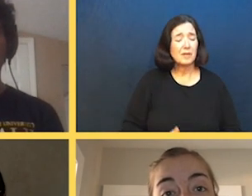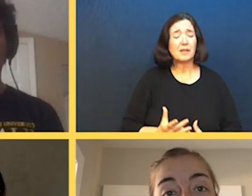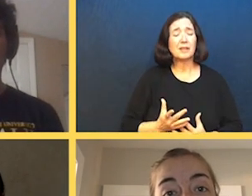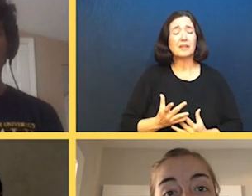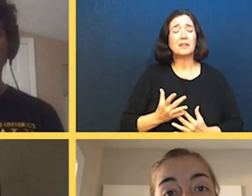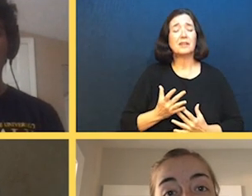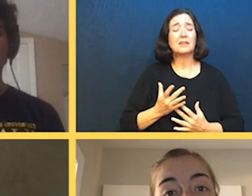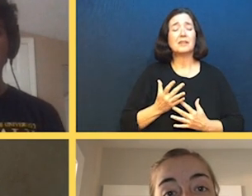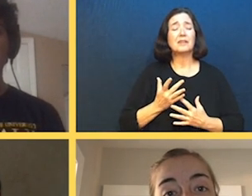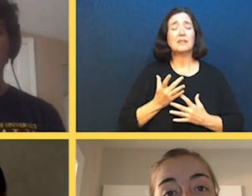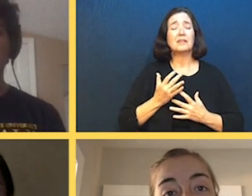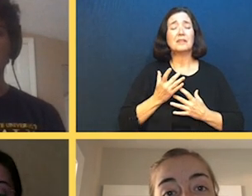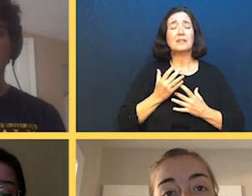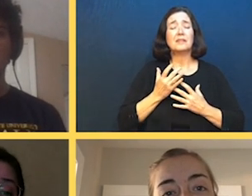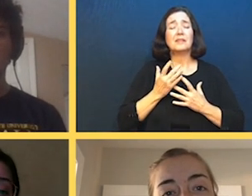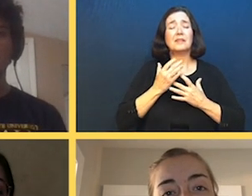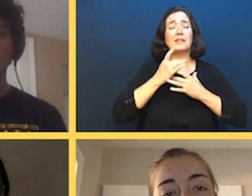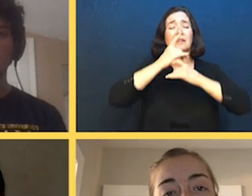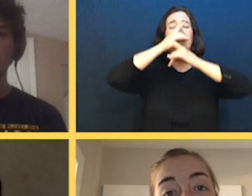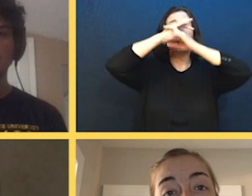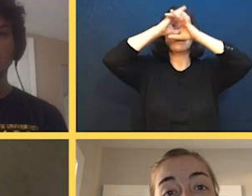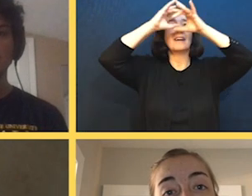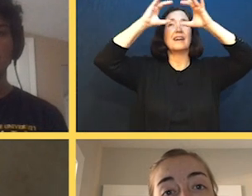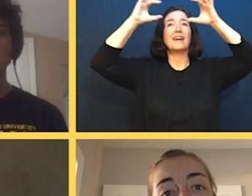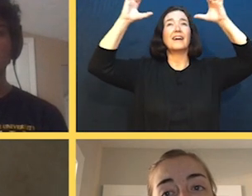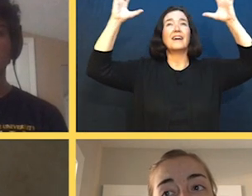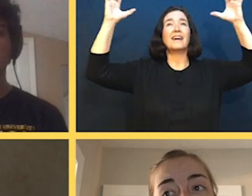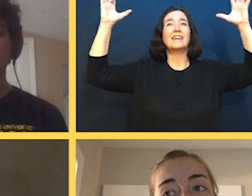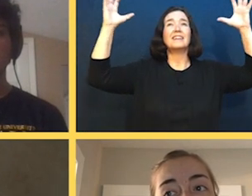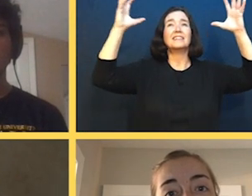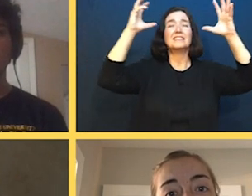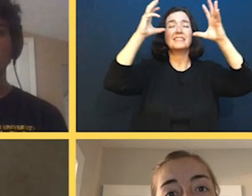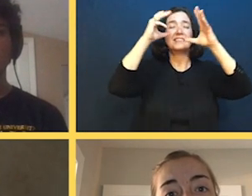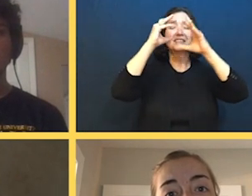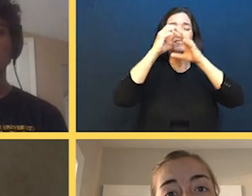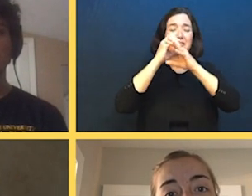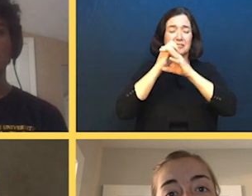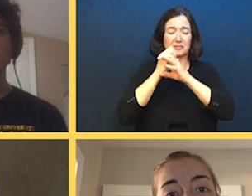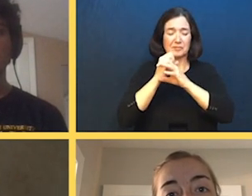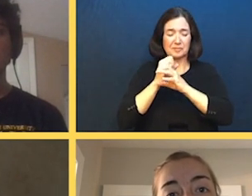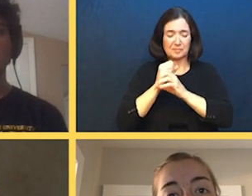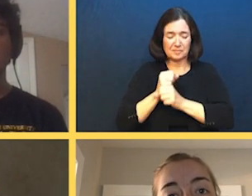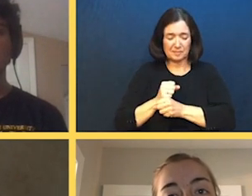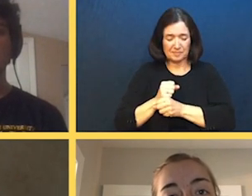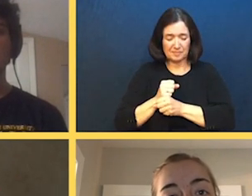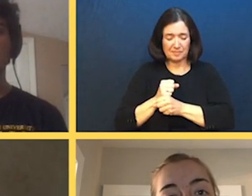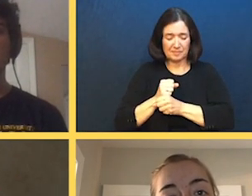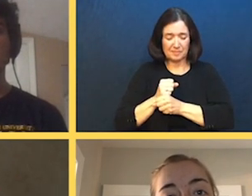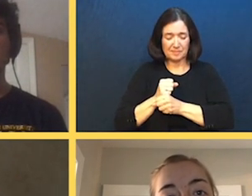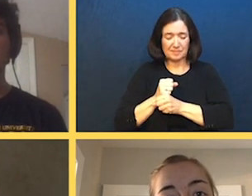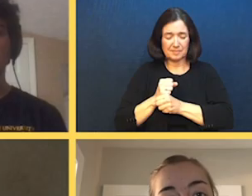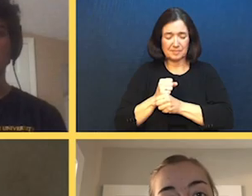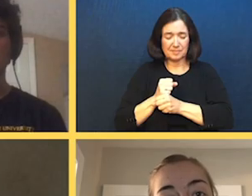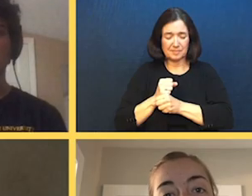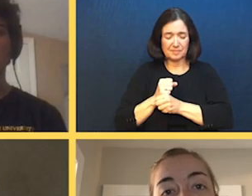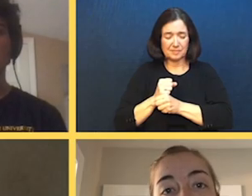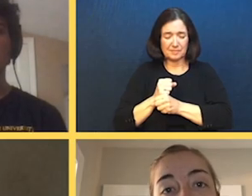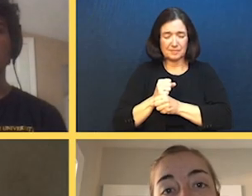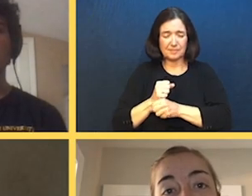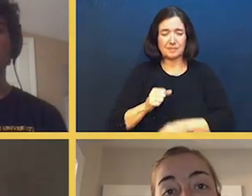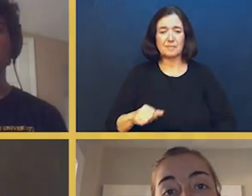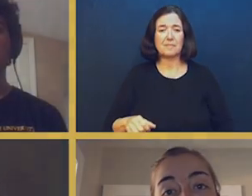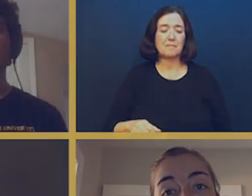Blue morning. Blue.